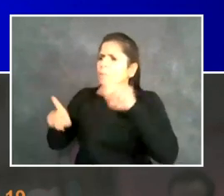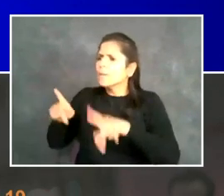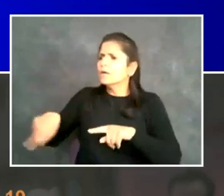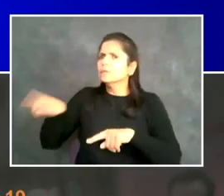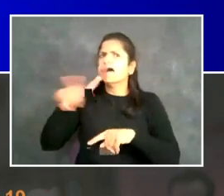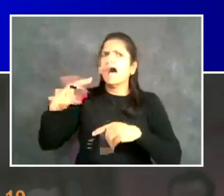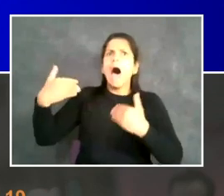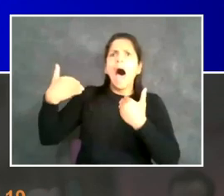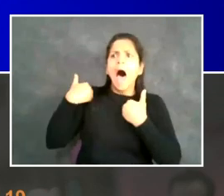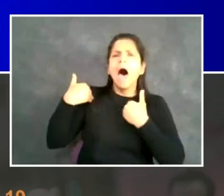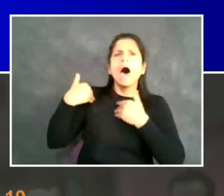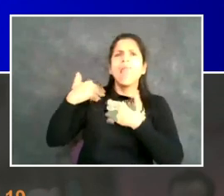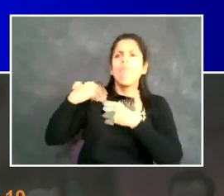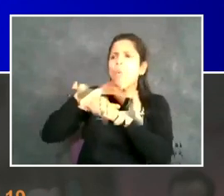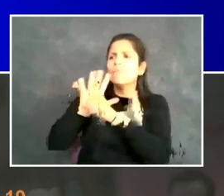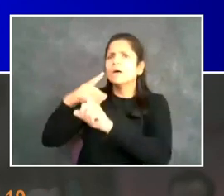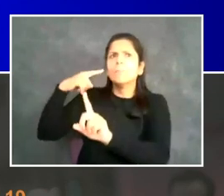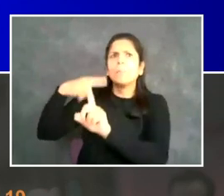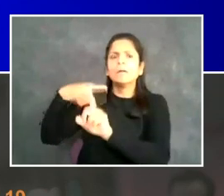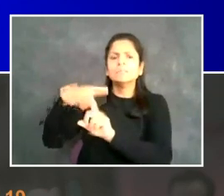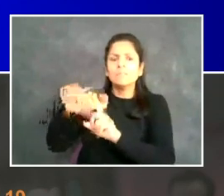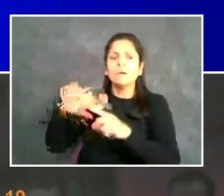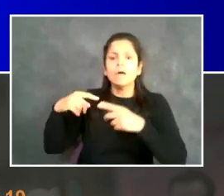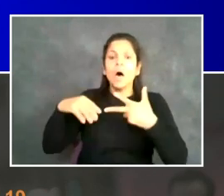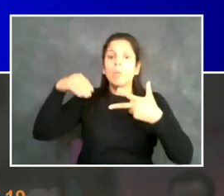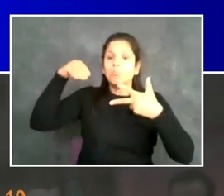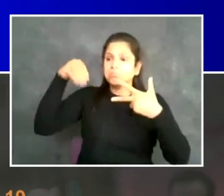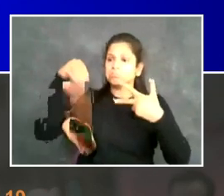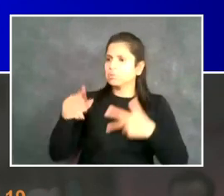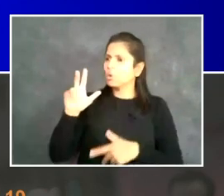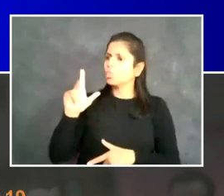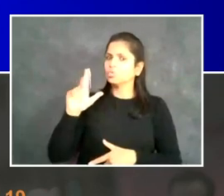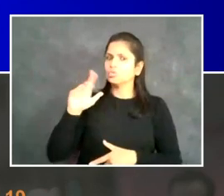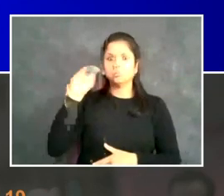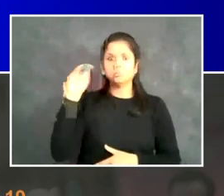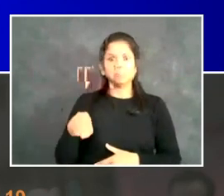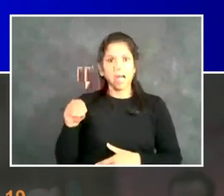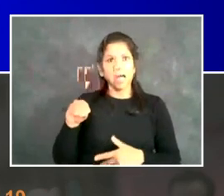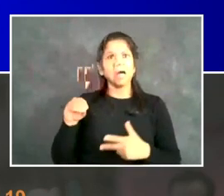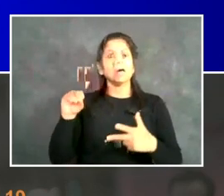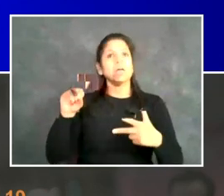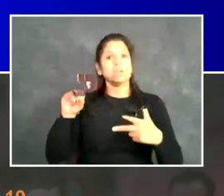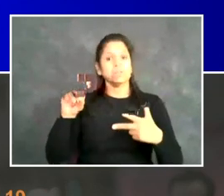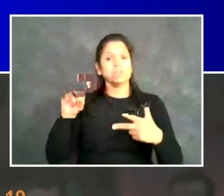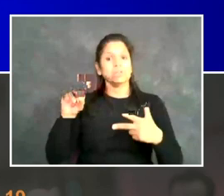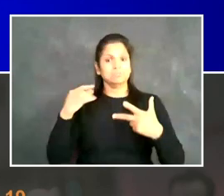IS DOWN FROM 27% TO 23%.